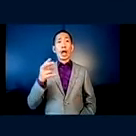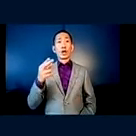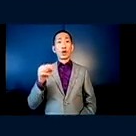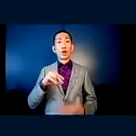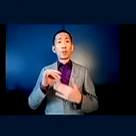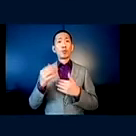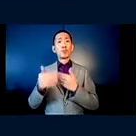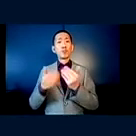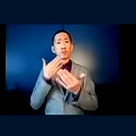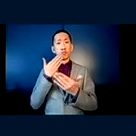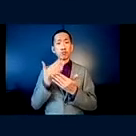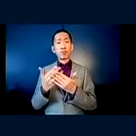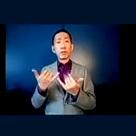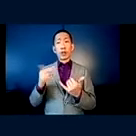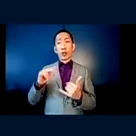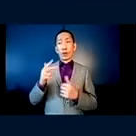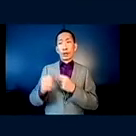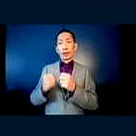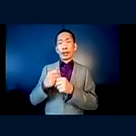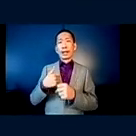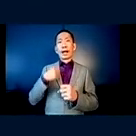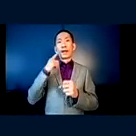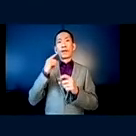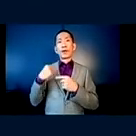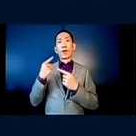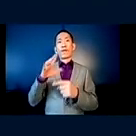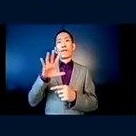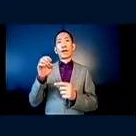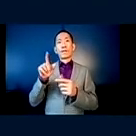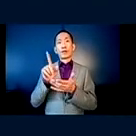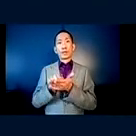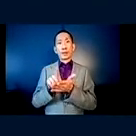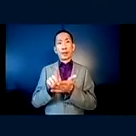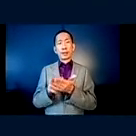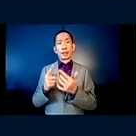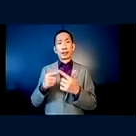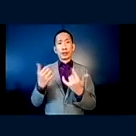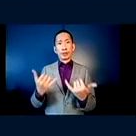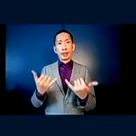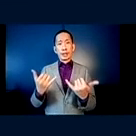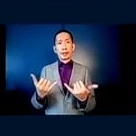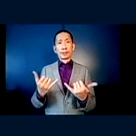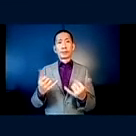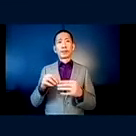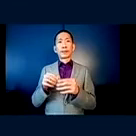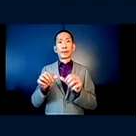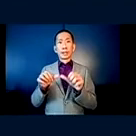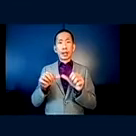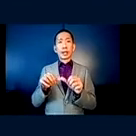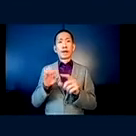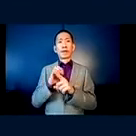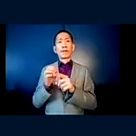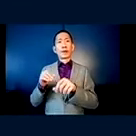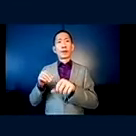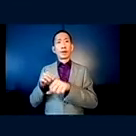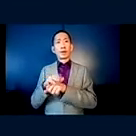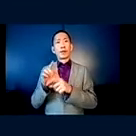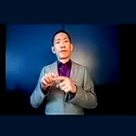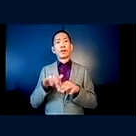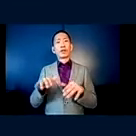YOU SEE SOME HEAR. ECHO IS IN ITS THIRD YEAR, 500